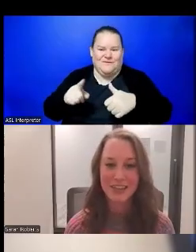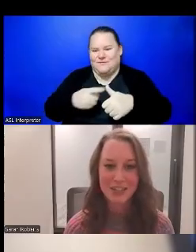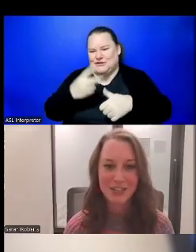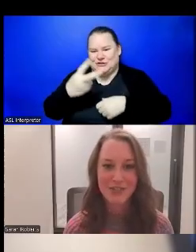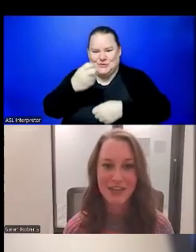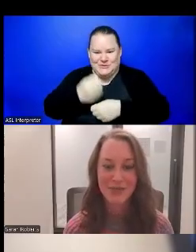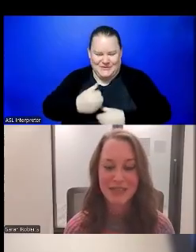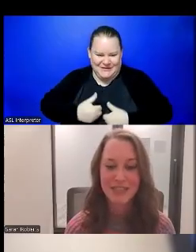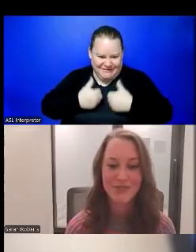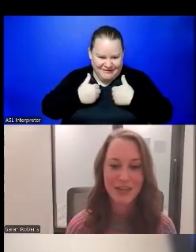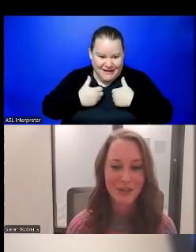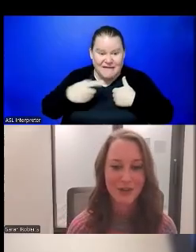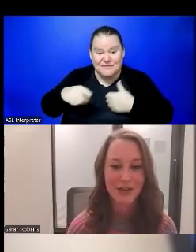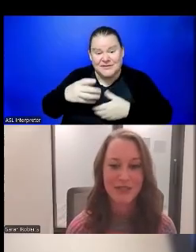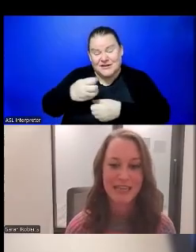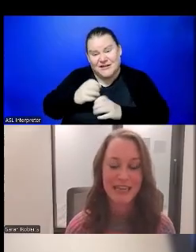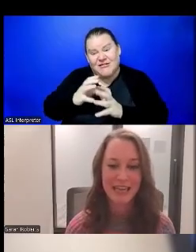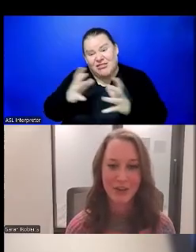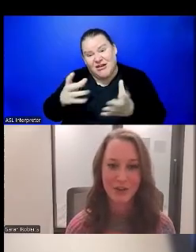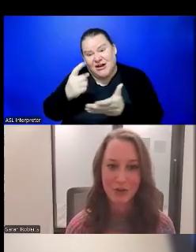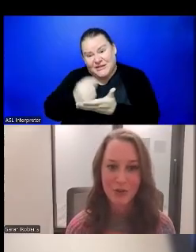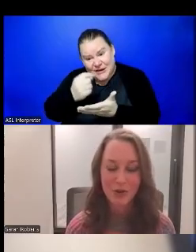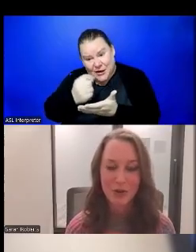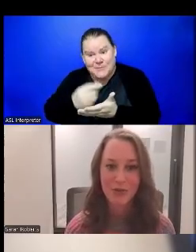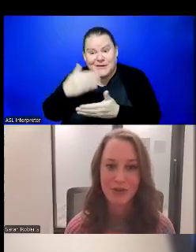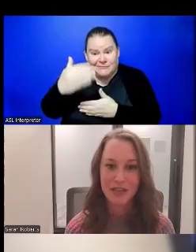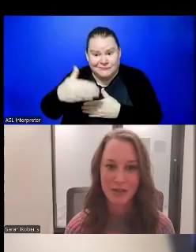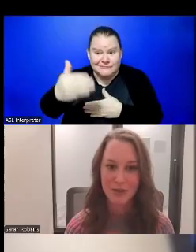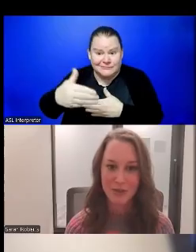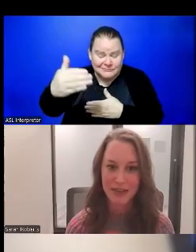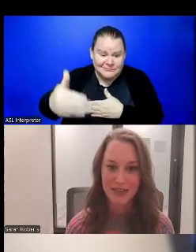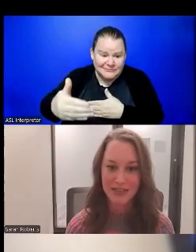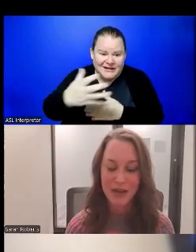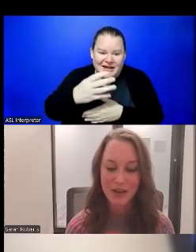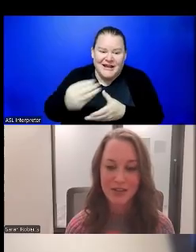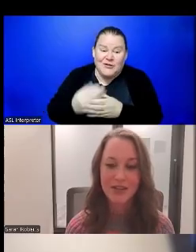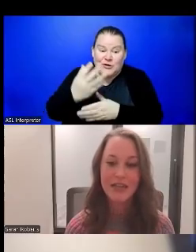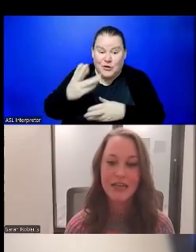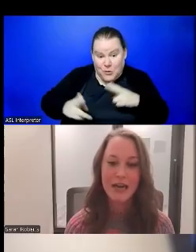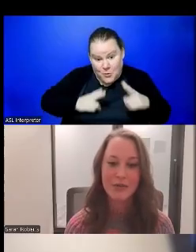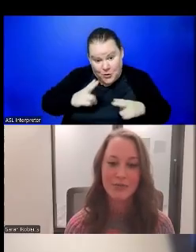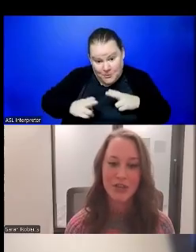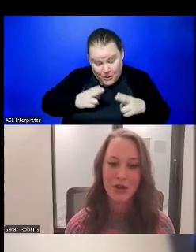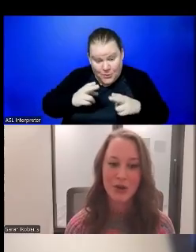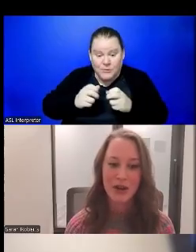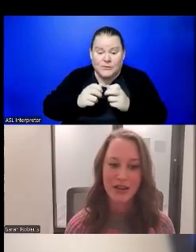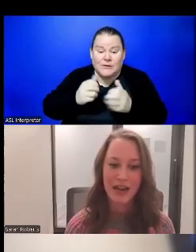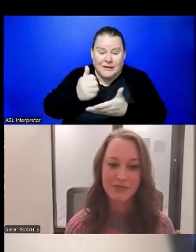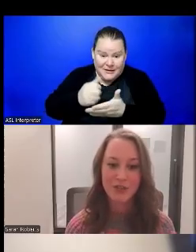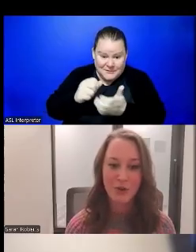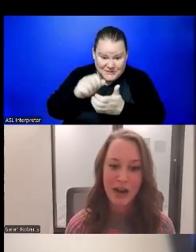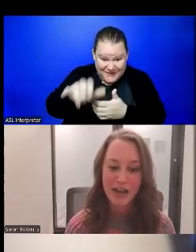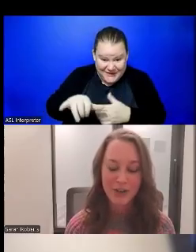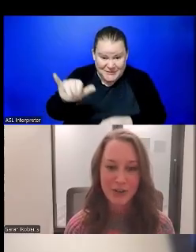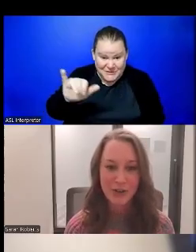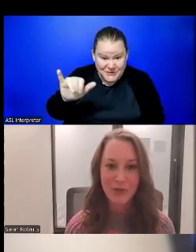lots of therapies very frequently, and the growth hormone really helps with that as well. So after a while, you